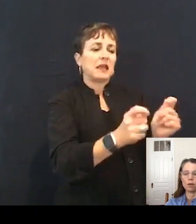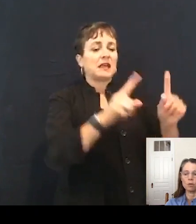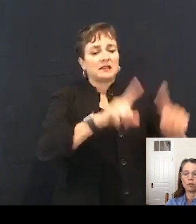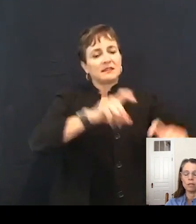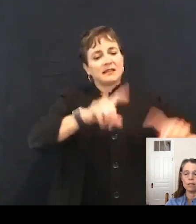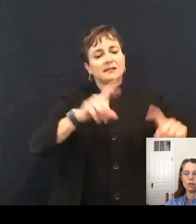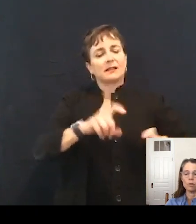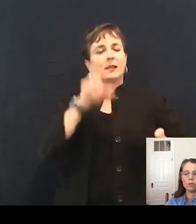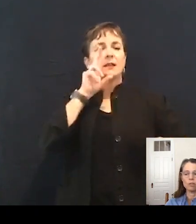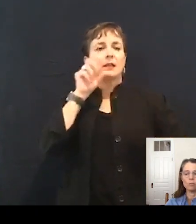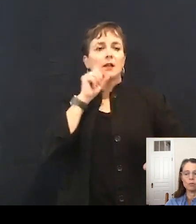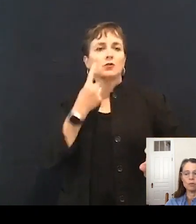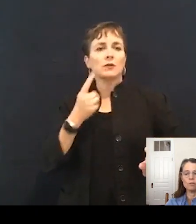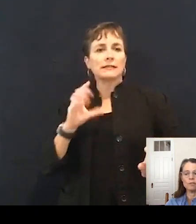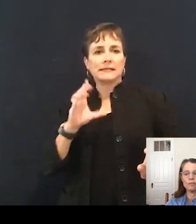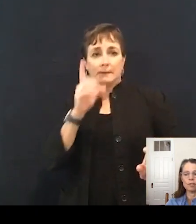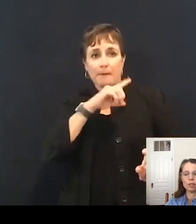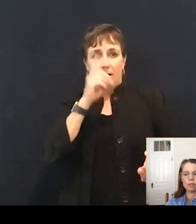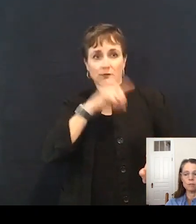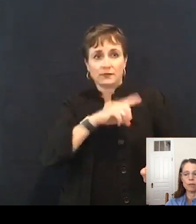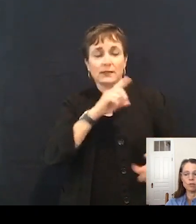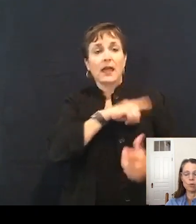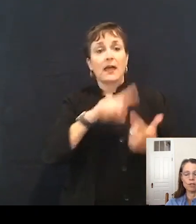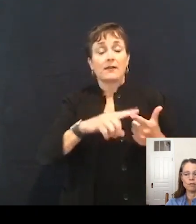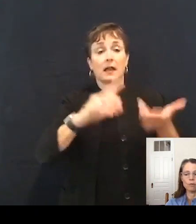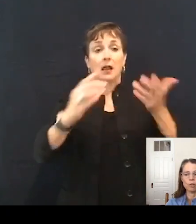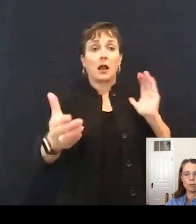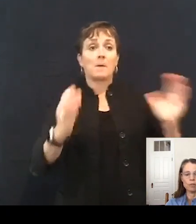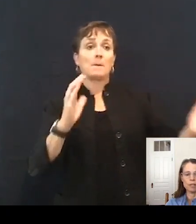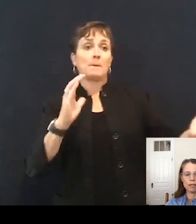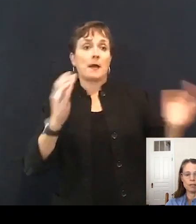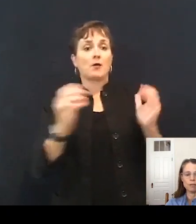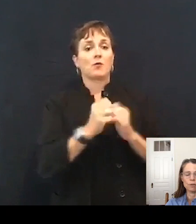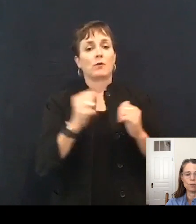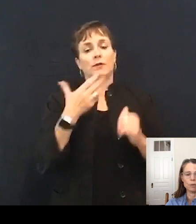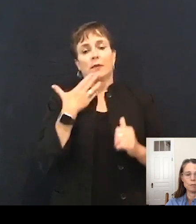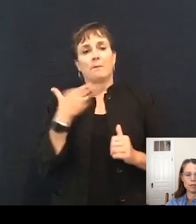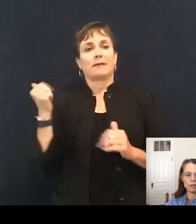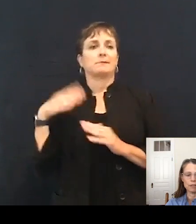which improves vision by 20 to 40% for three months.